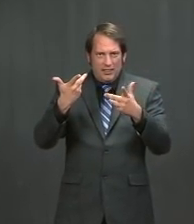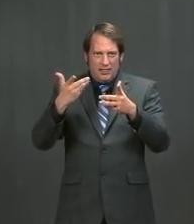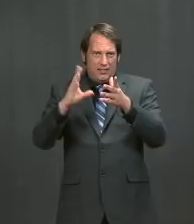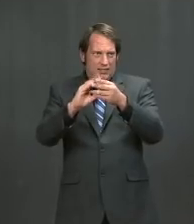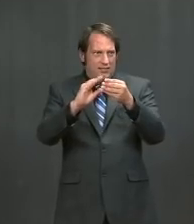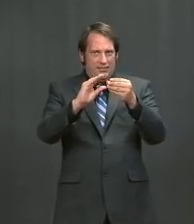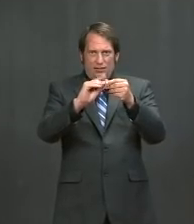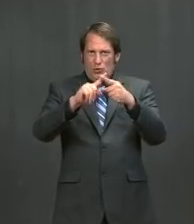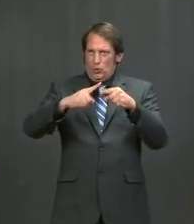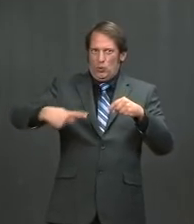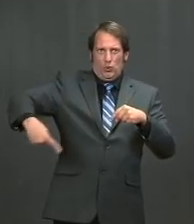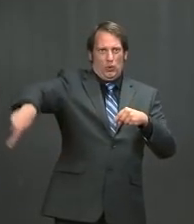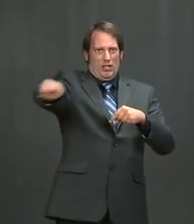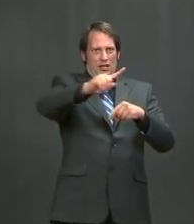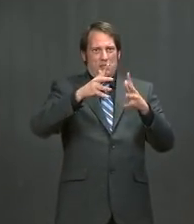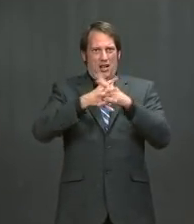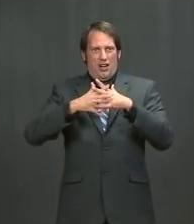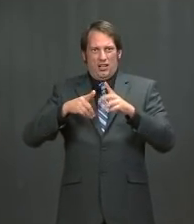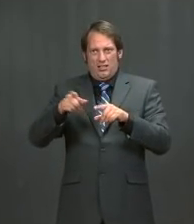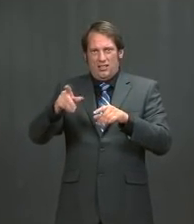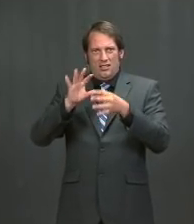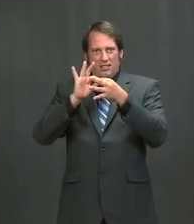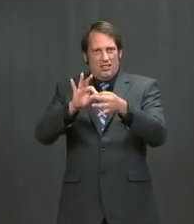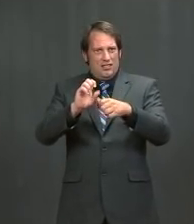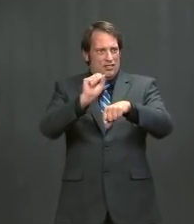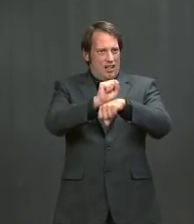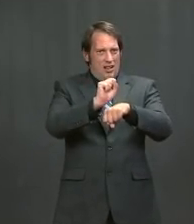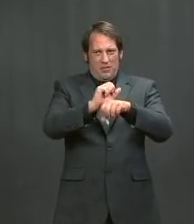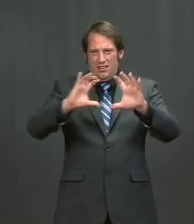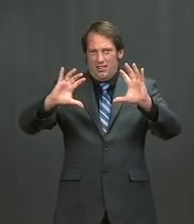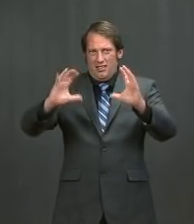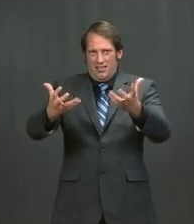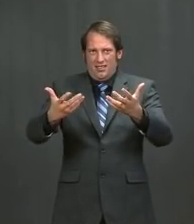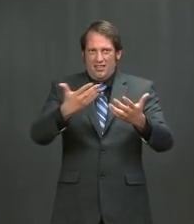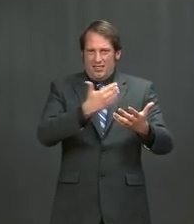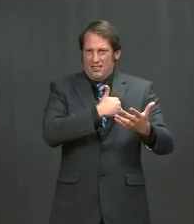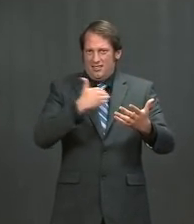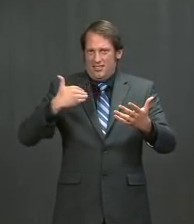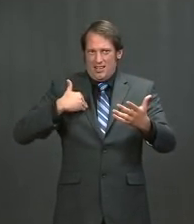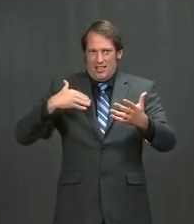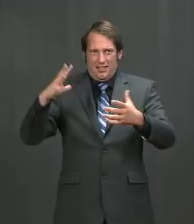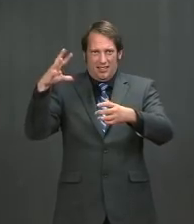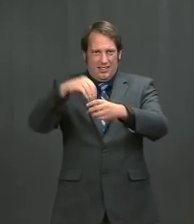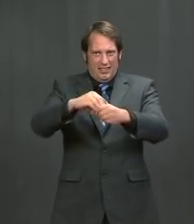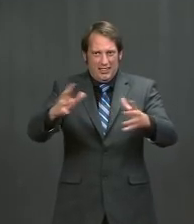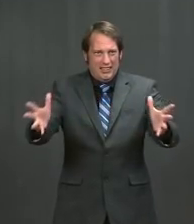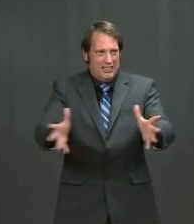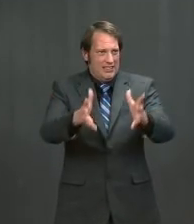And the Jobs Cabinet members have also been active and engaging with members of Congress on both sides of the aisle,